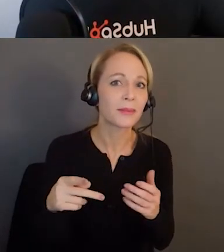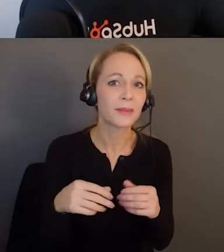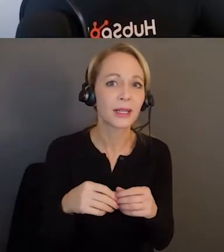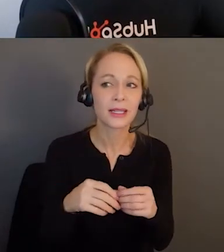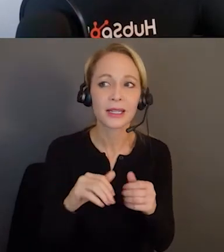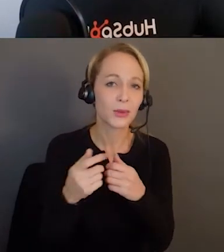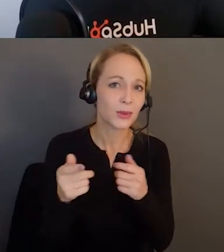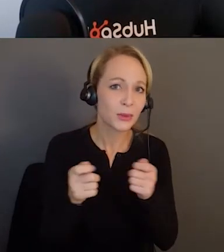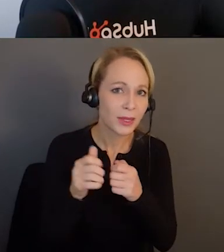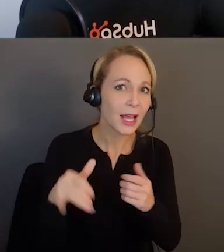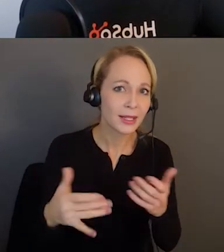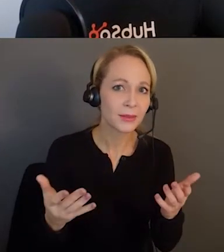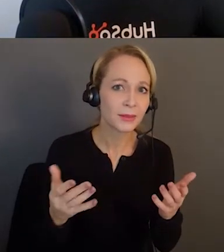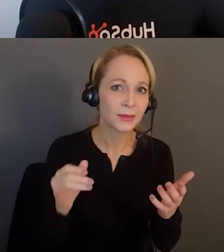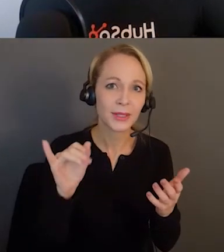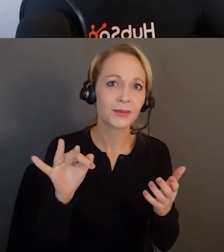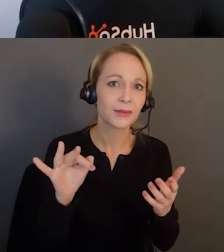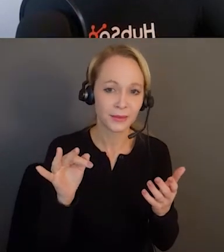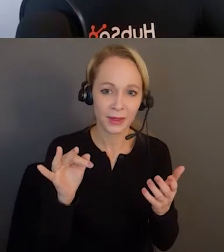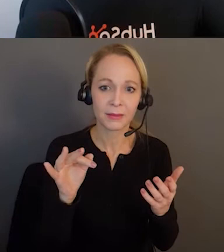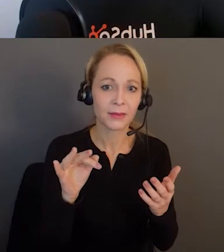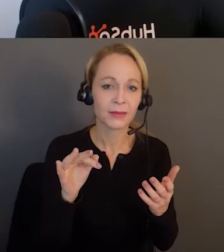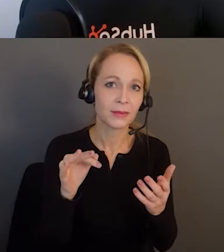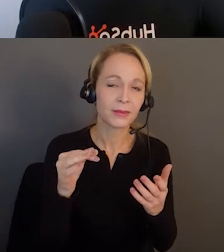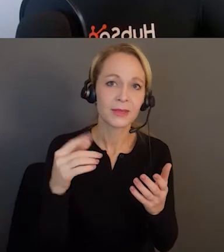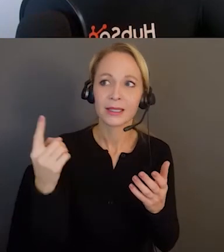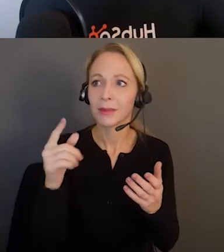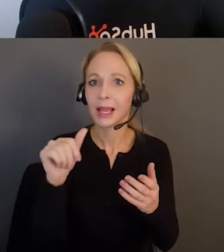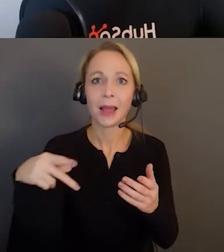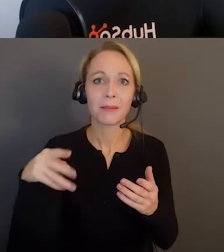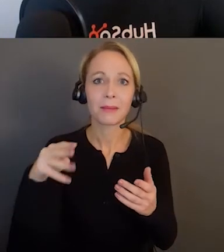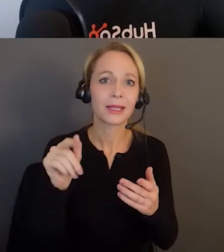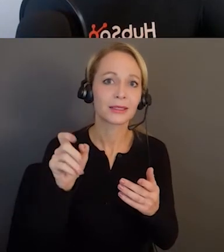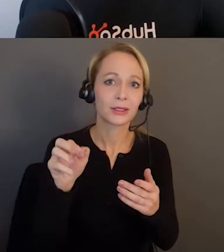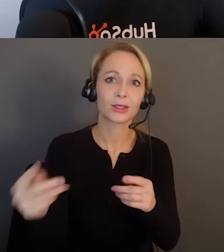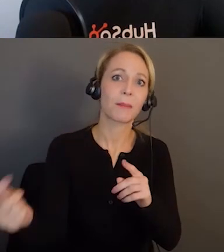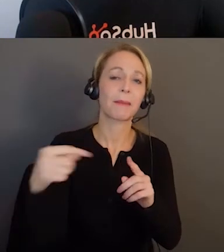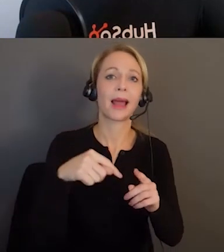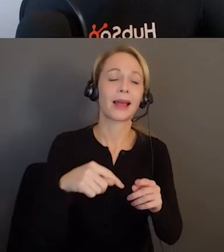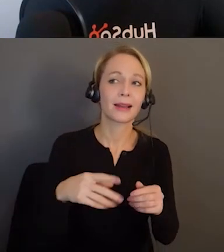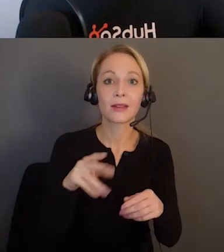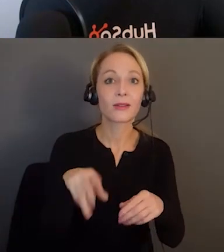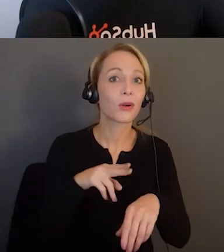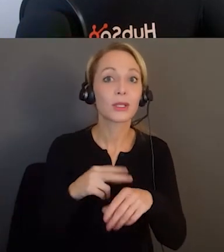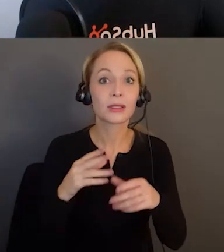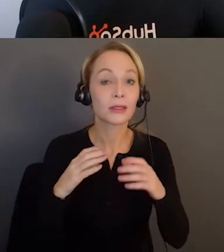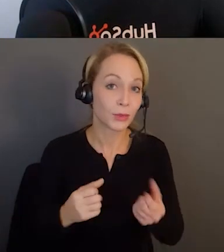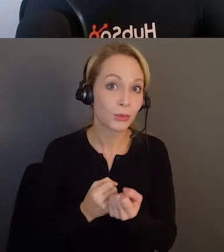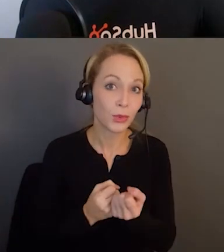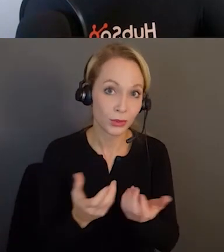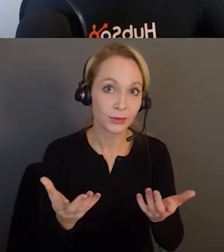HOW YOU DEAL WITH THAT, AND TO RESPOND BACK. AND THEN OF COURSE CUSTOMER SUPPORT.